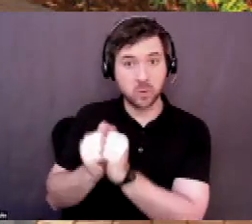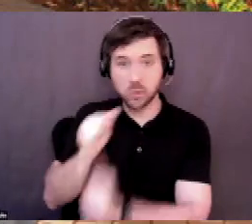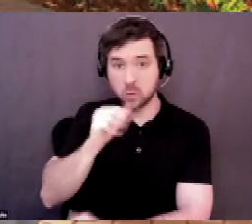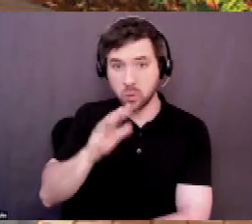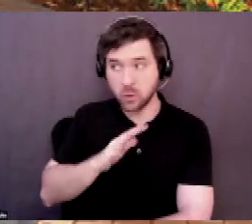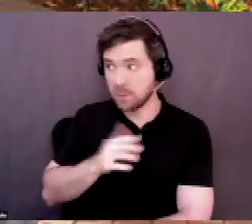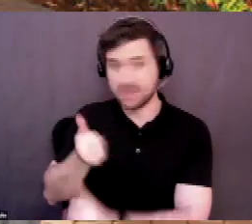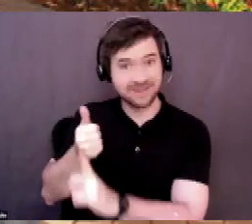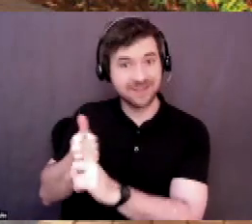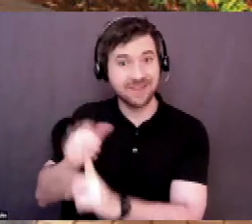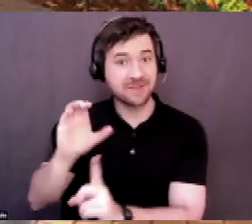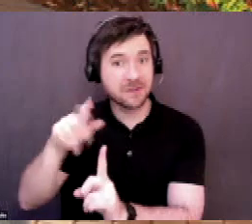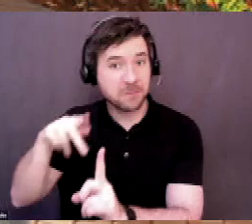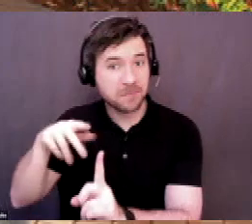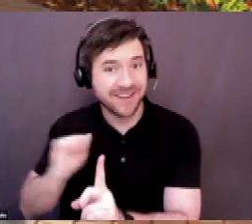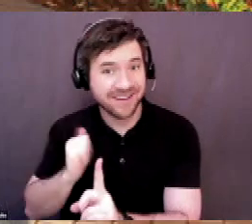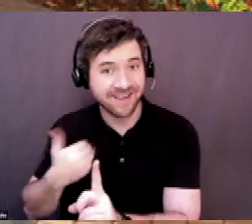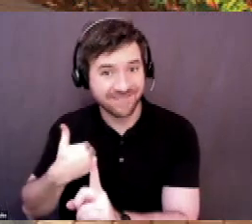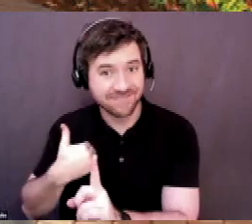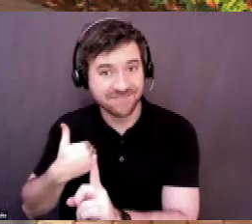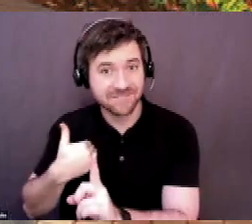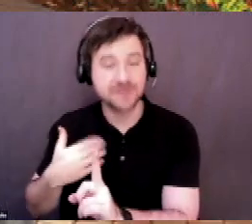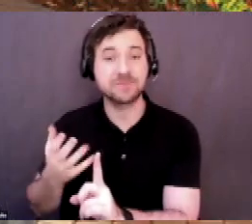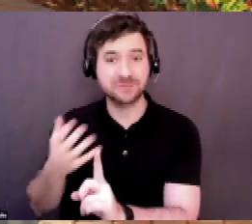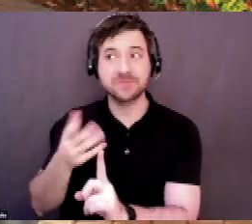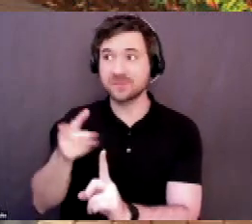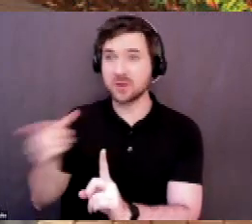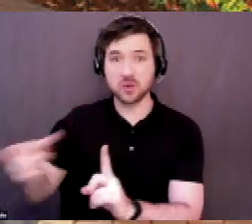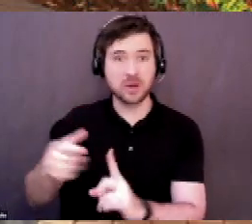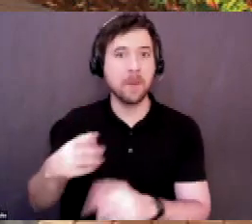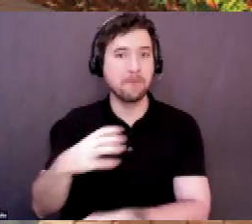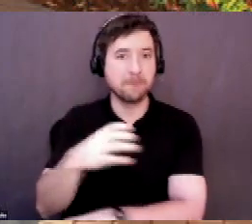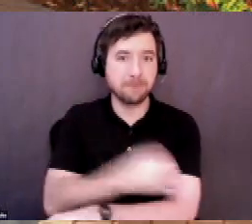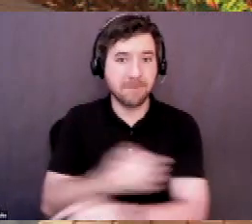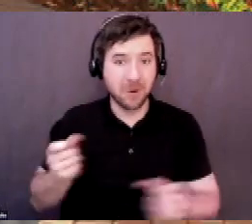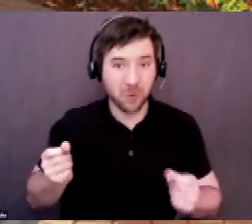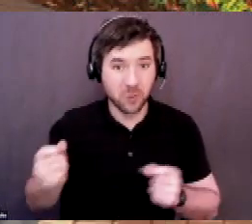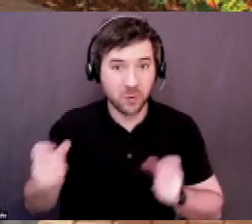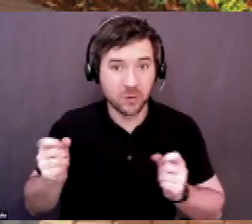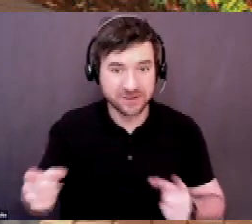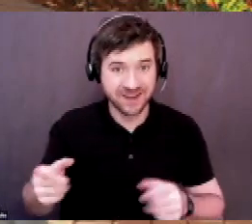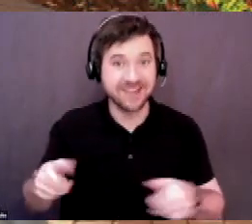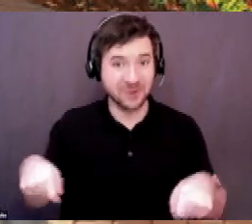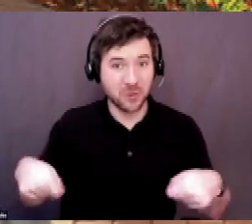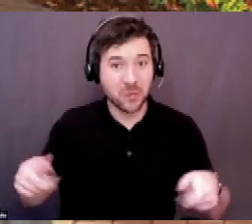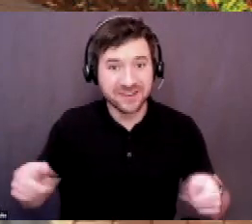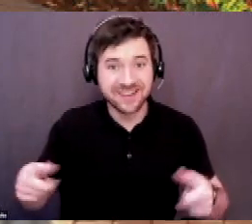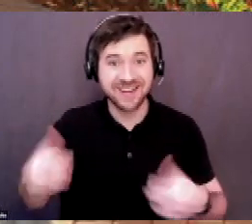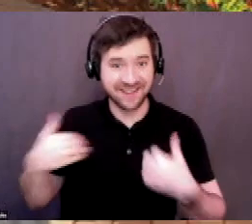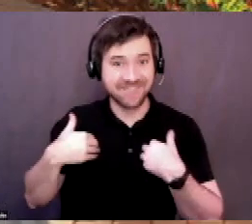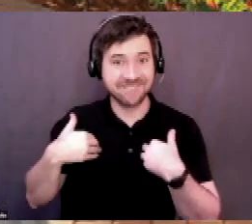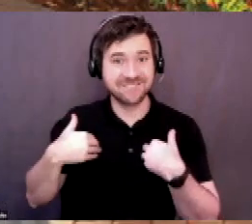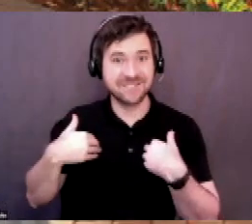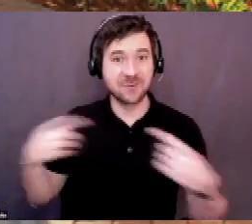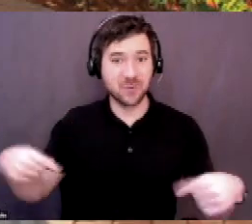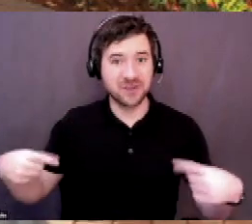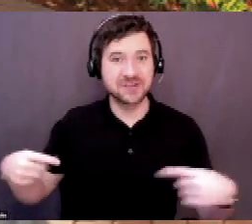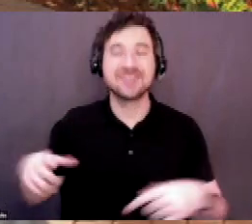And I was like, oh my goodness. Okay. Yeah, maybe I could do this. And I had two siblings who